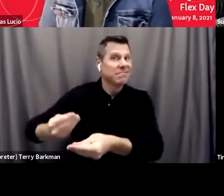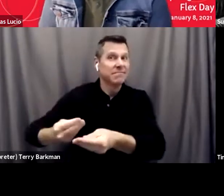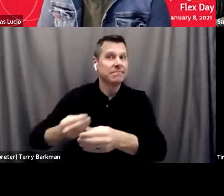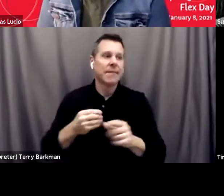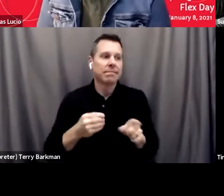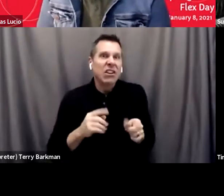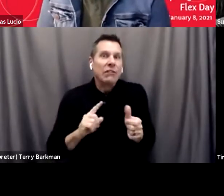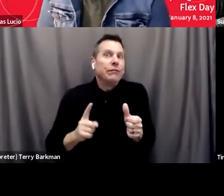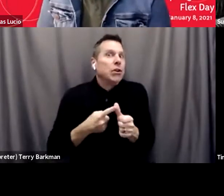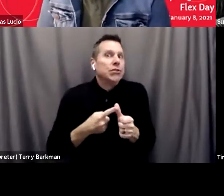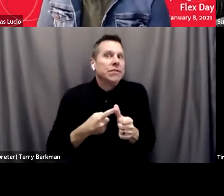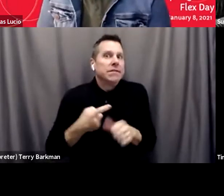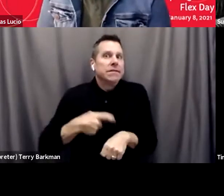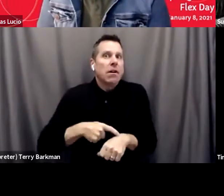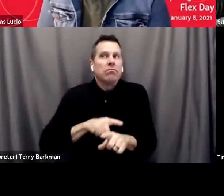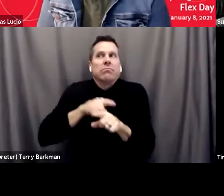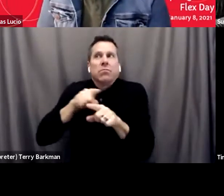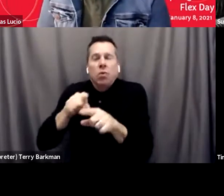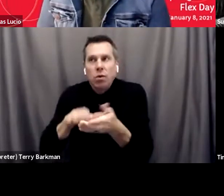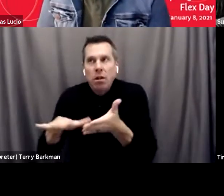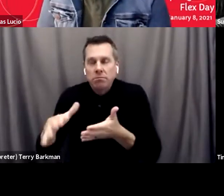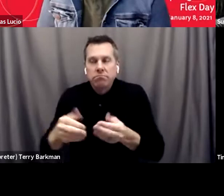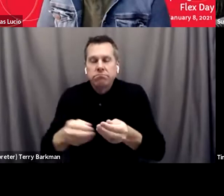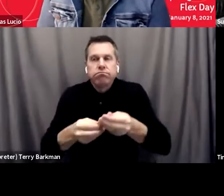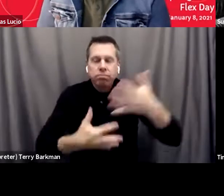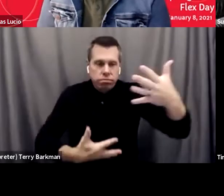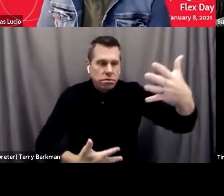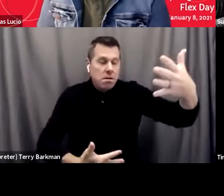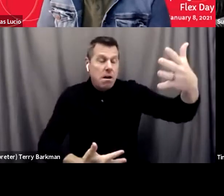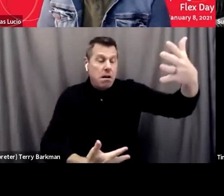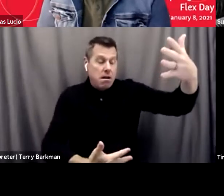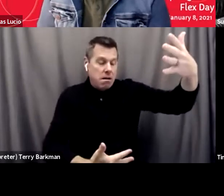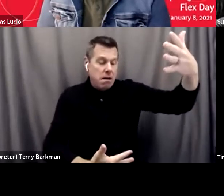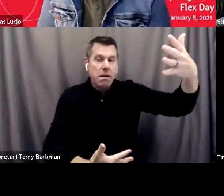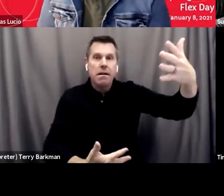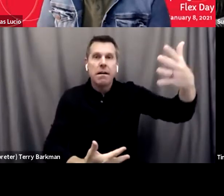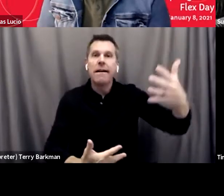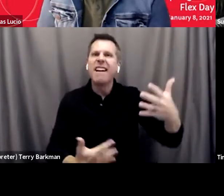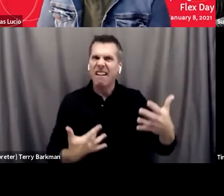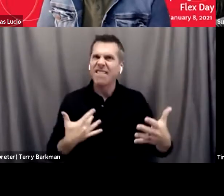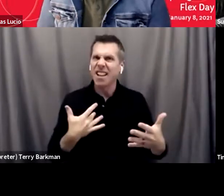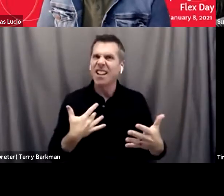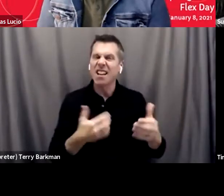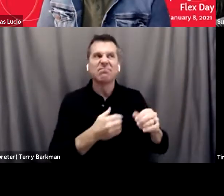in their backgrounds in their family background. So that was part of it. And then, you know, another part of it was looking at